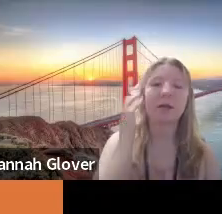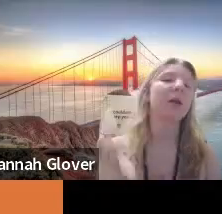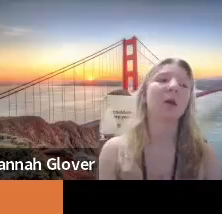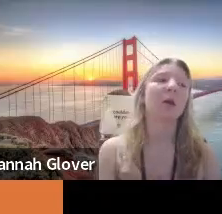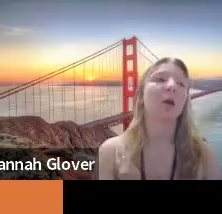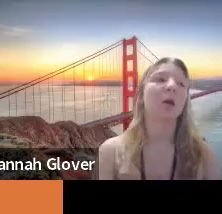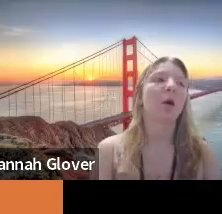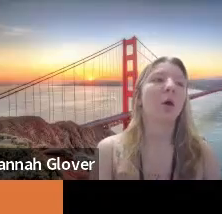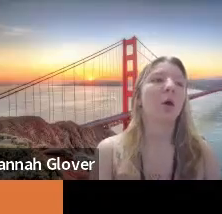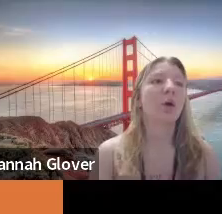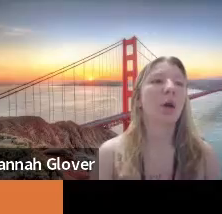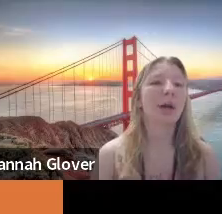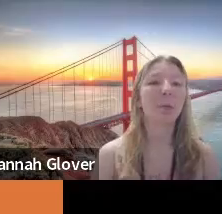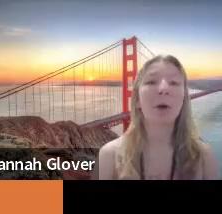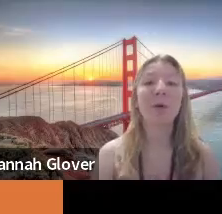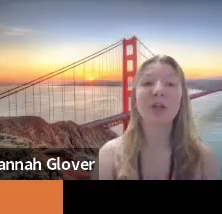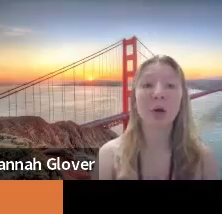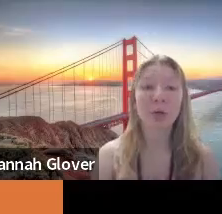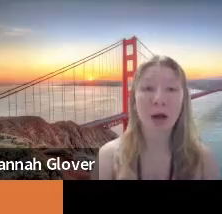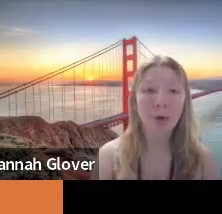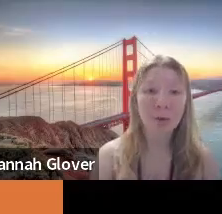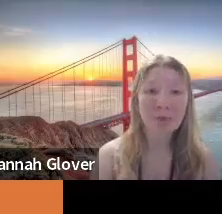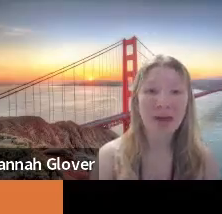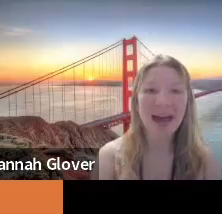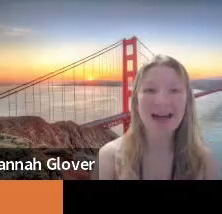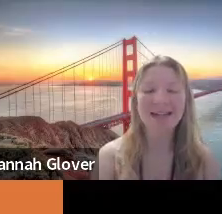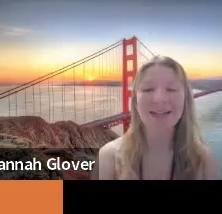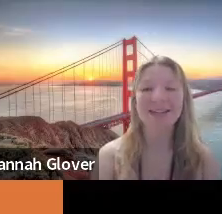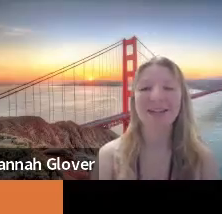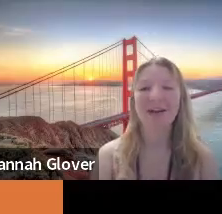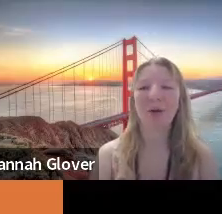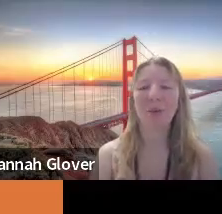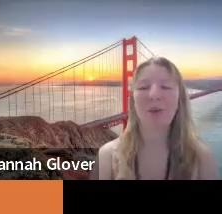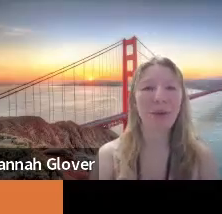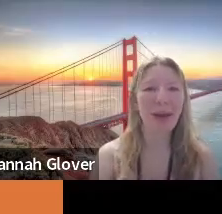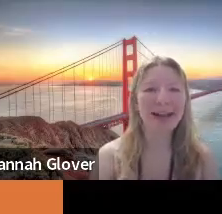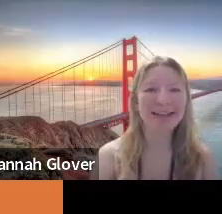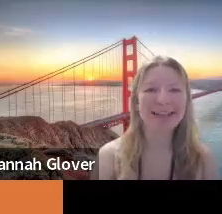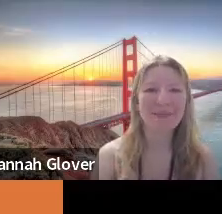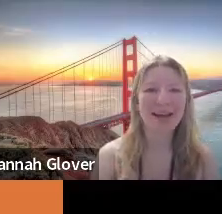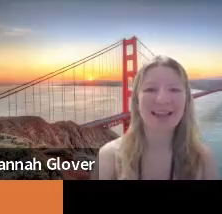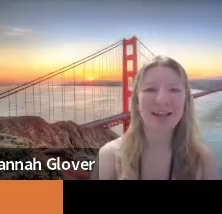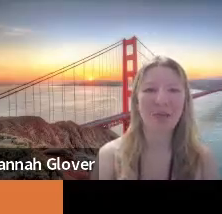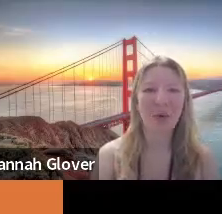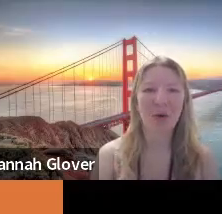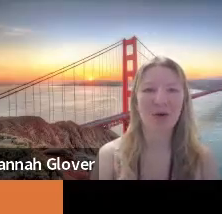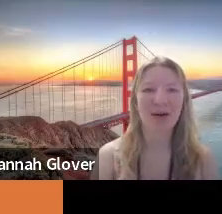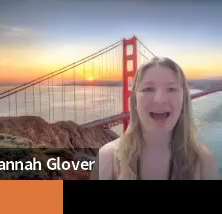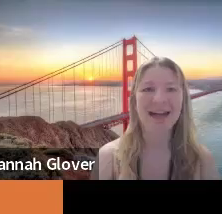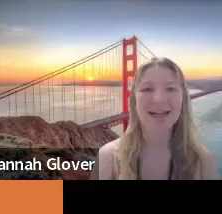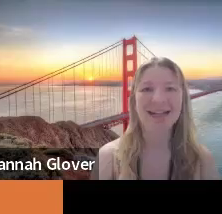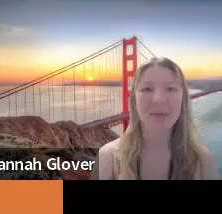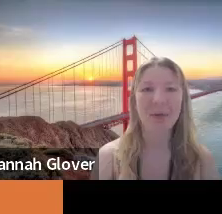to do that frequently whether that is letting people know if adjustments and lighting need to be made. We recently